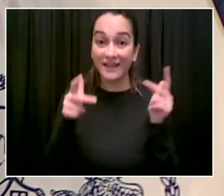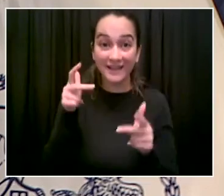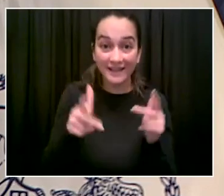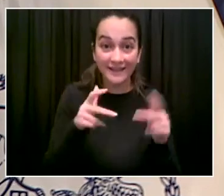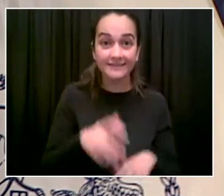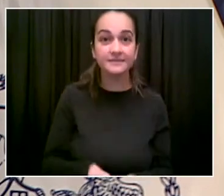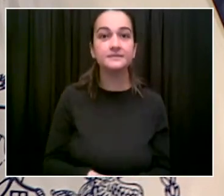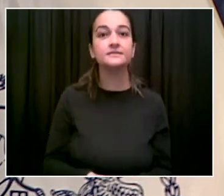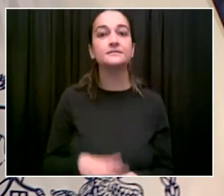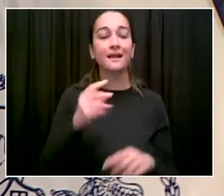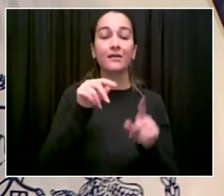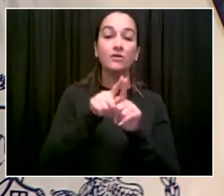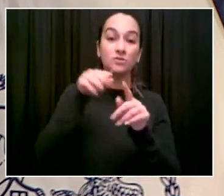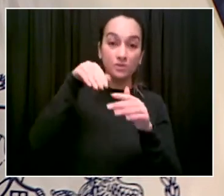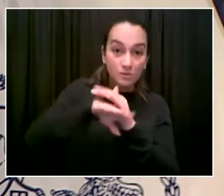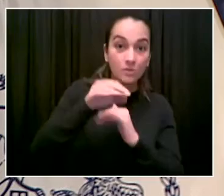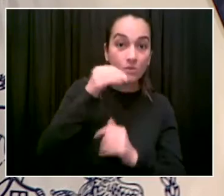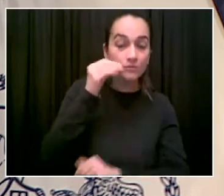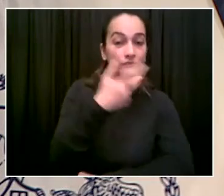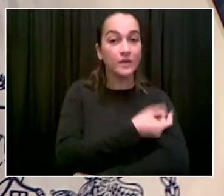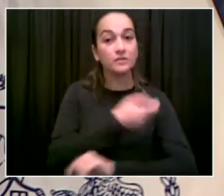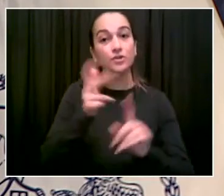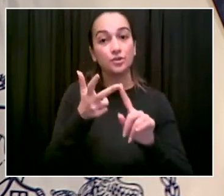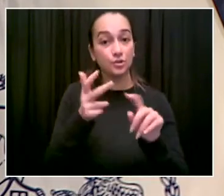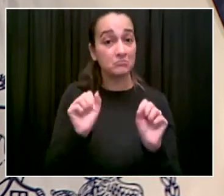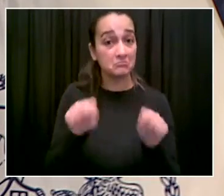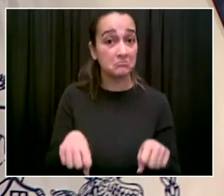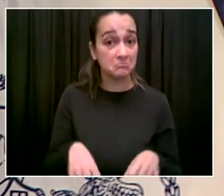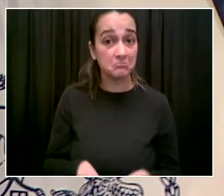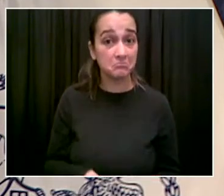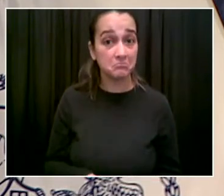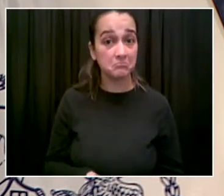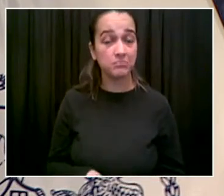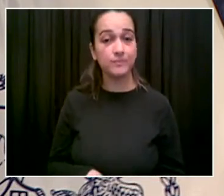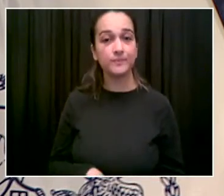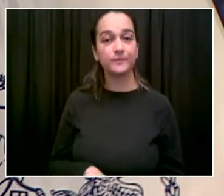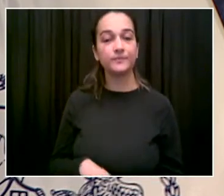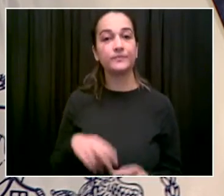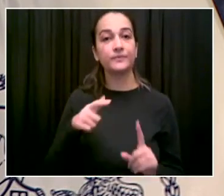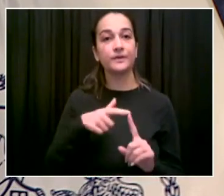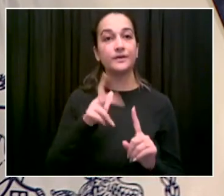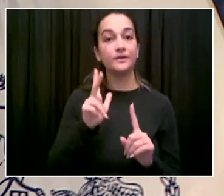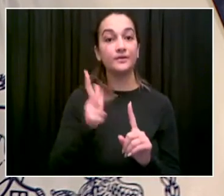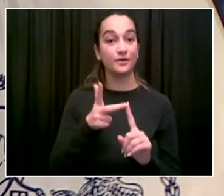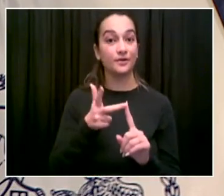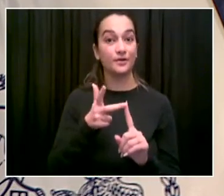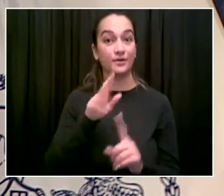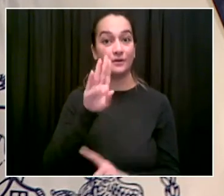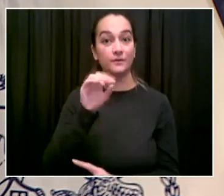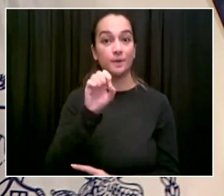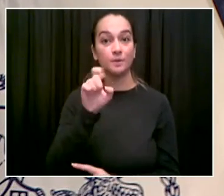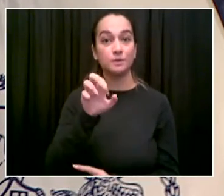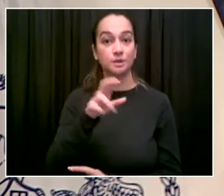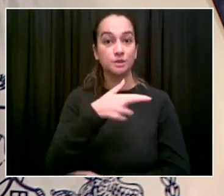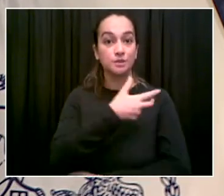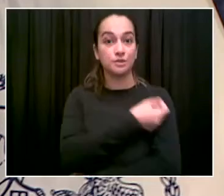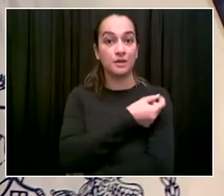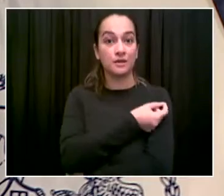WILL REPEAT ALL OFTH AT AND WE OBVIOUSLY HAVE THE CAPACITY TO GO TO THE HOMES OF THE PEOPLE